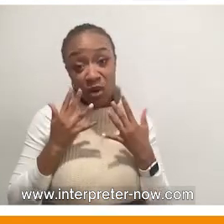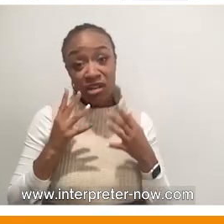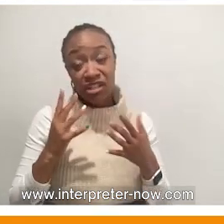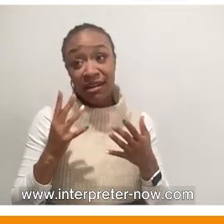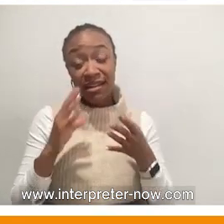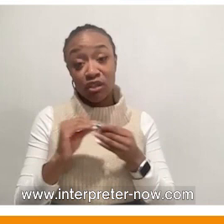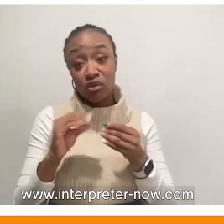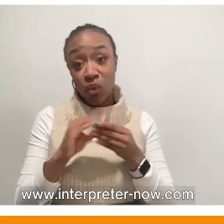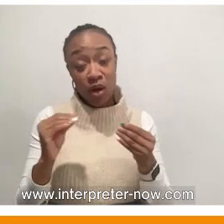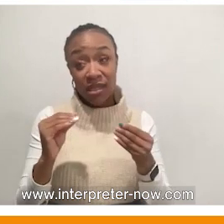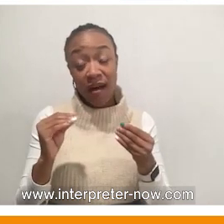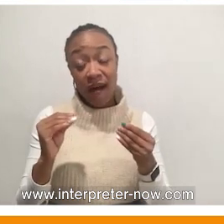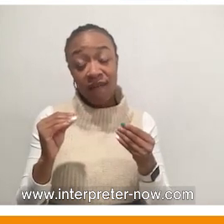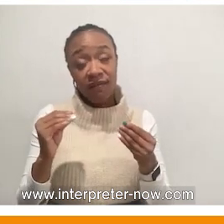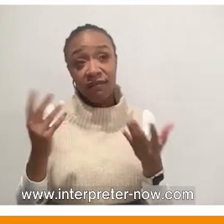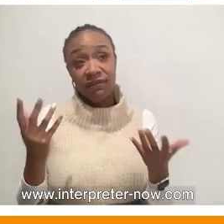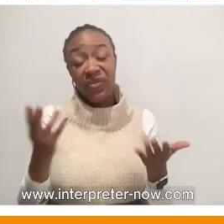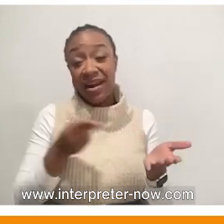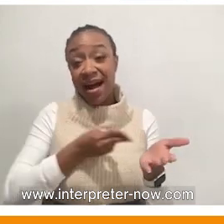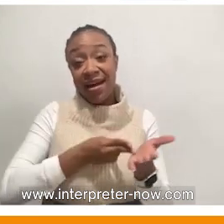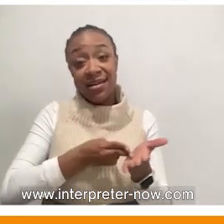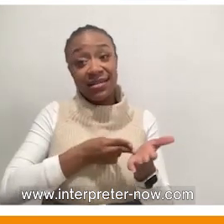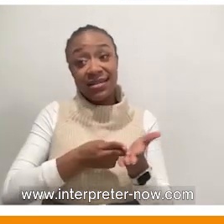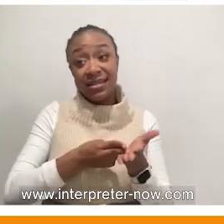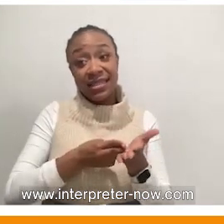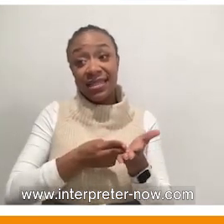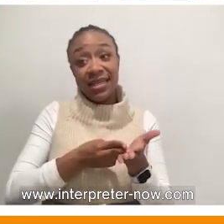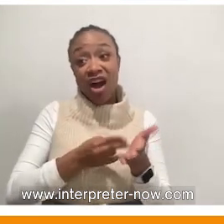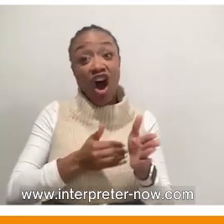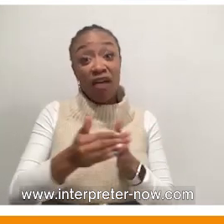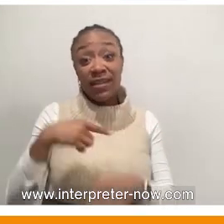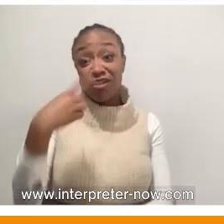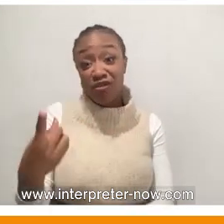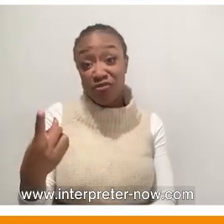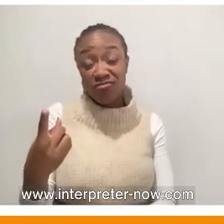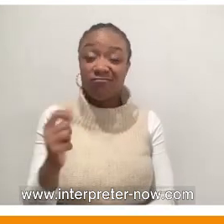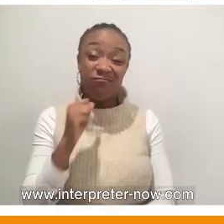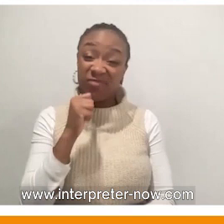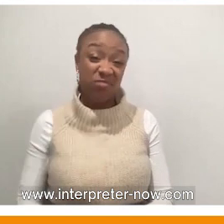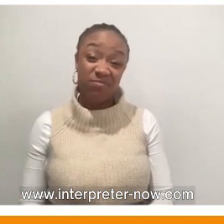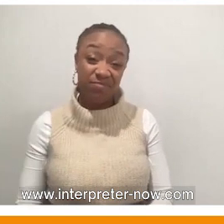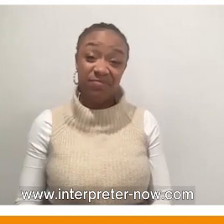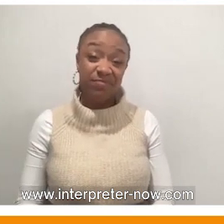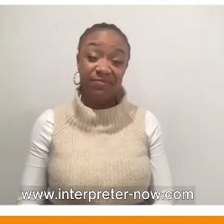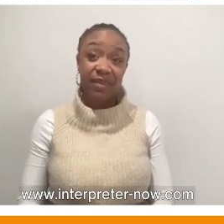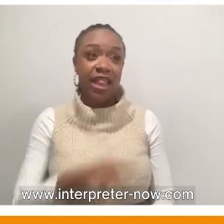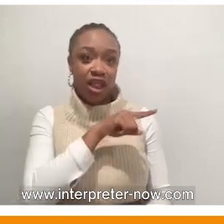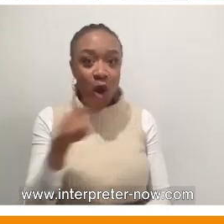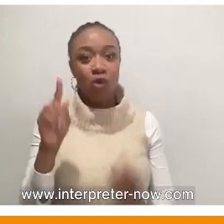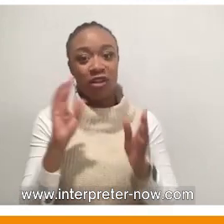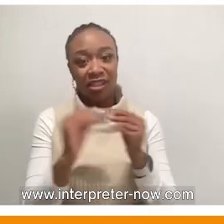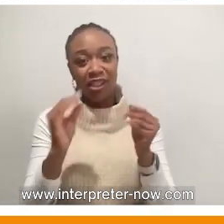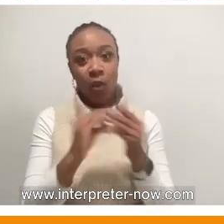The unfortunate stories honestly often don't get told, and these are the stories that I'm